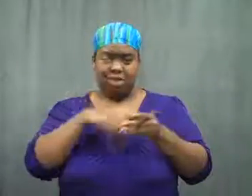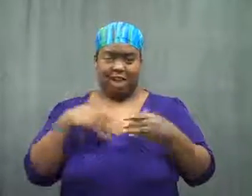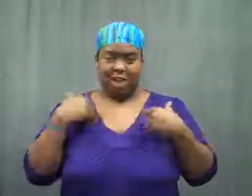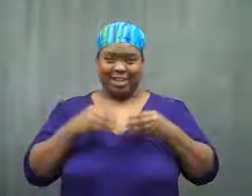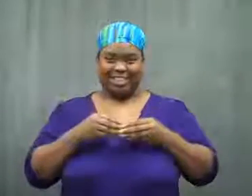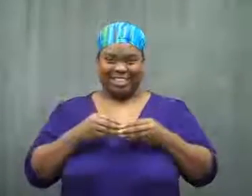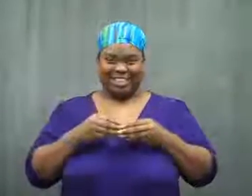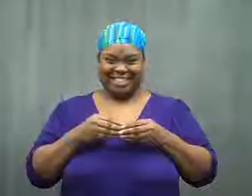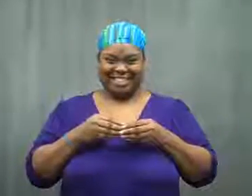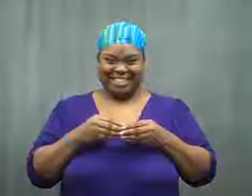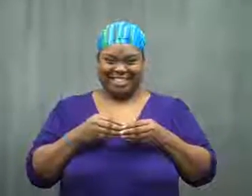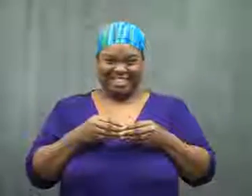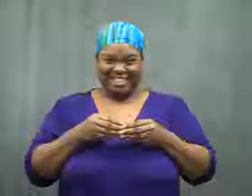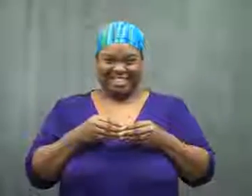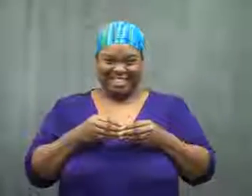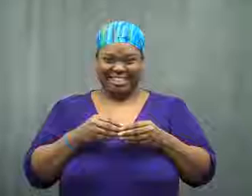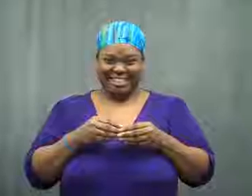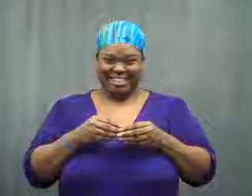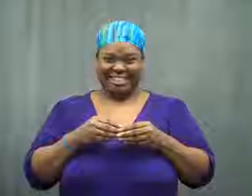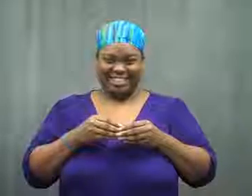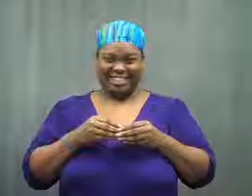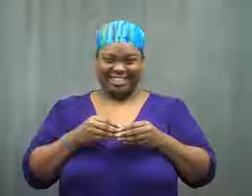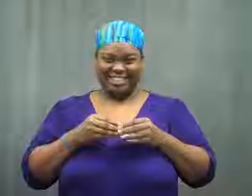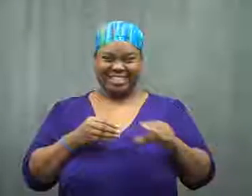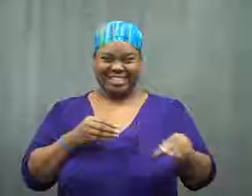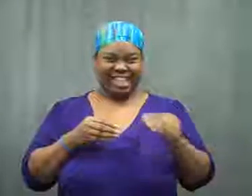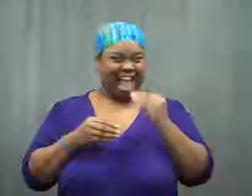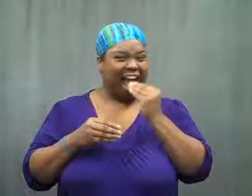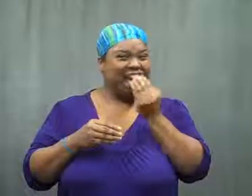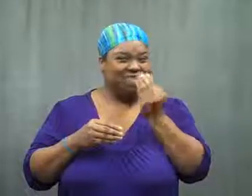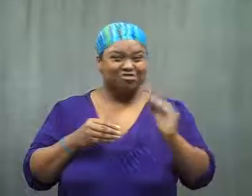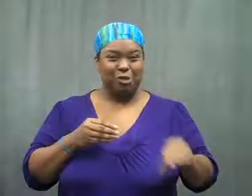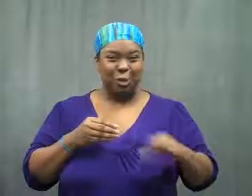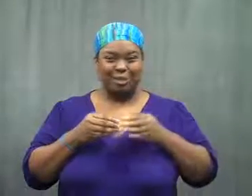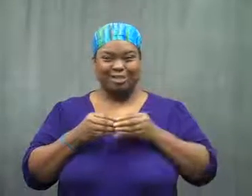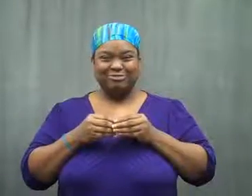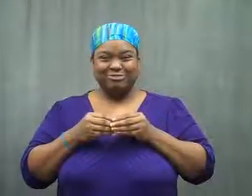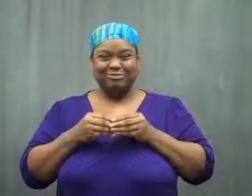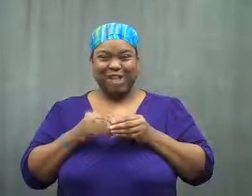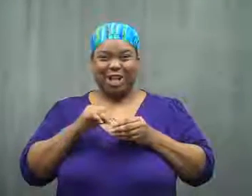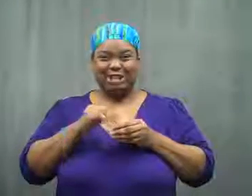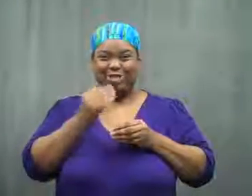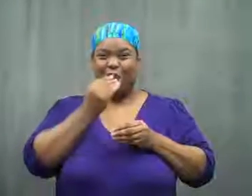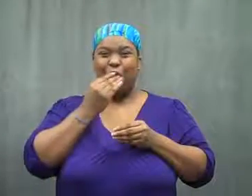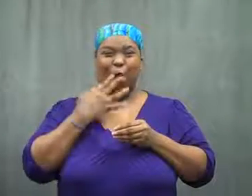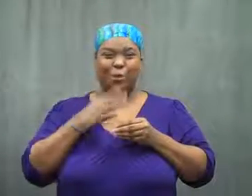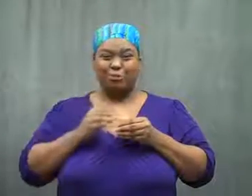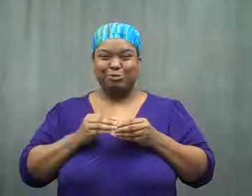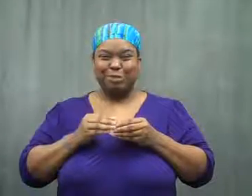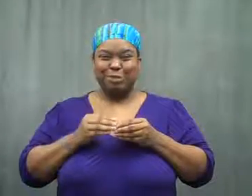My sister was laughing at me while she munched on her burger and fries.